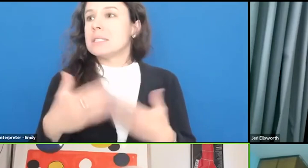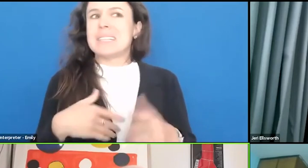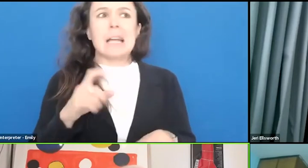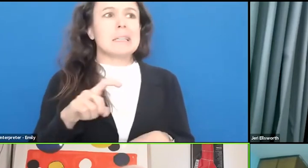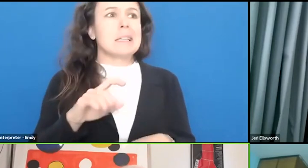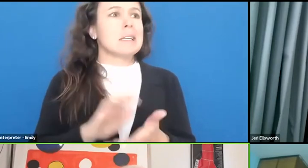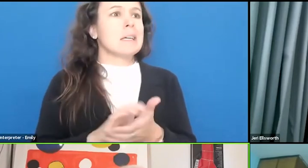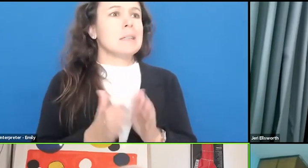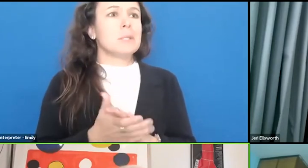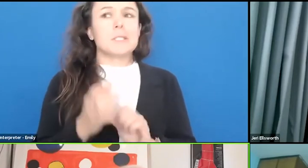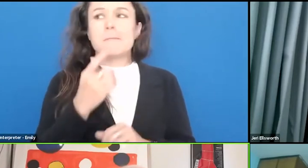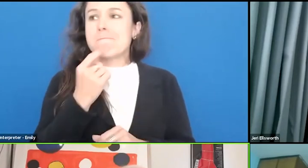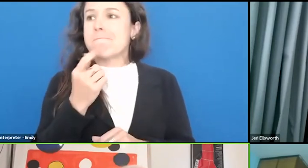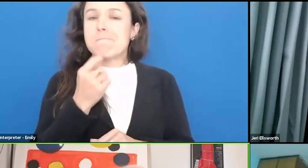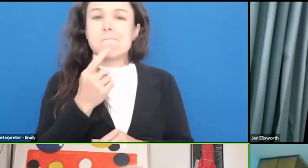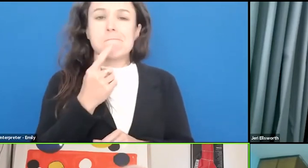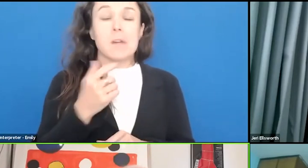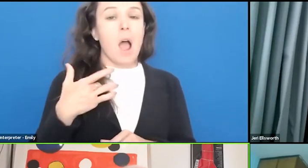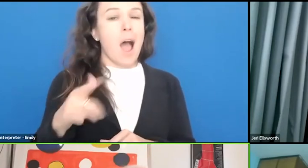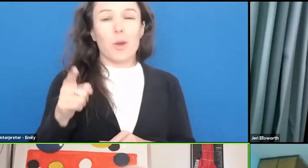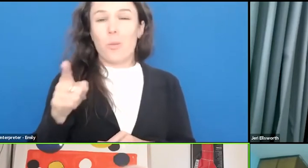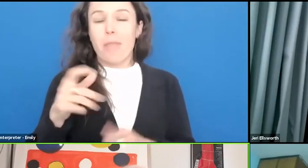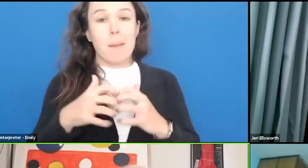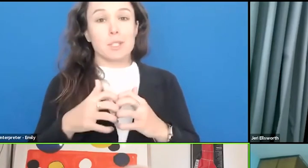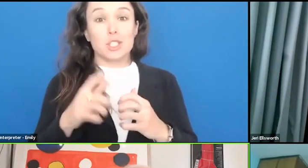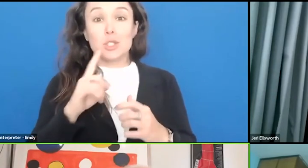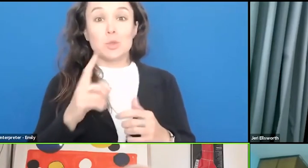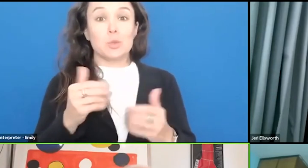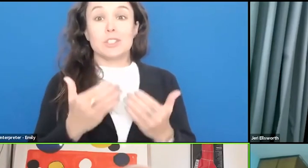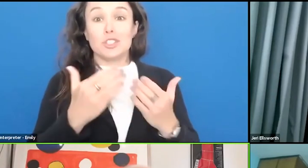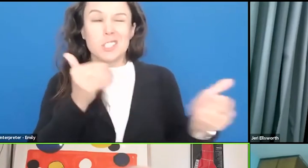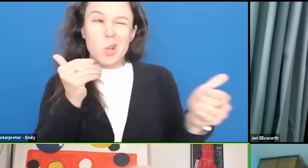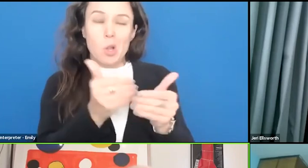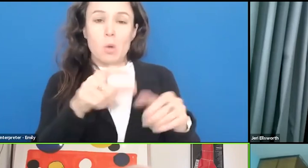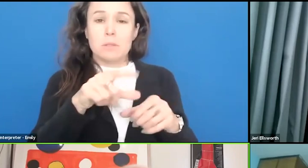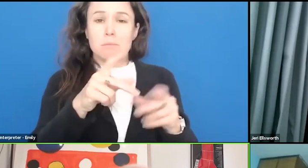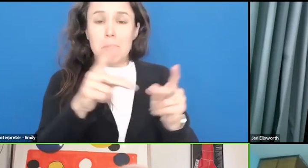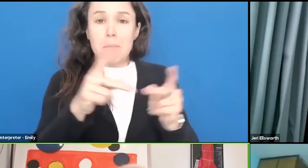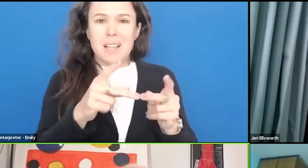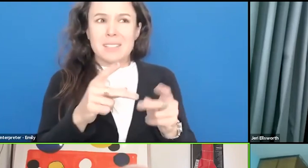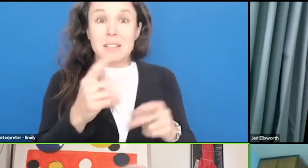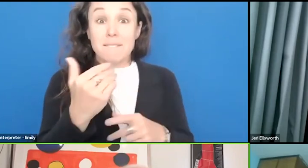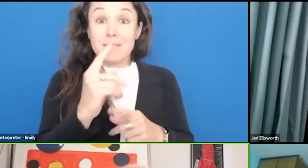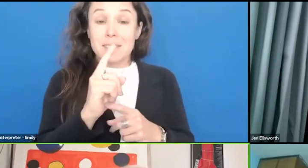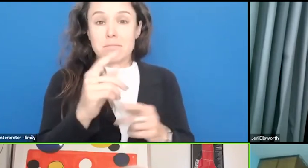I don't want it to suggest the closest place which is 15 miles behind my 500-mile drive,